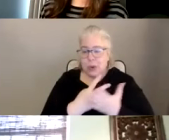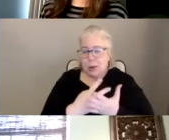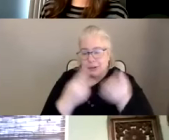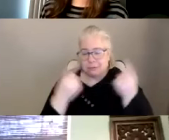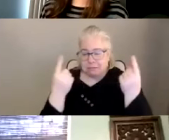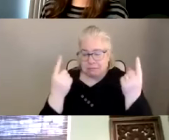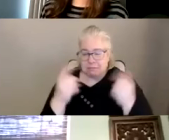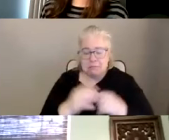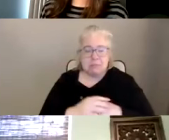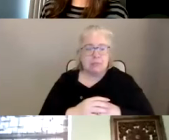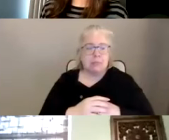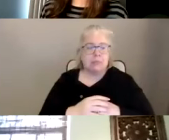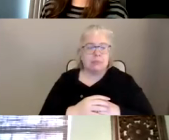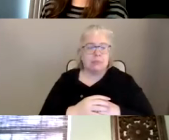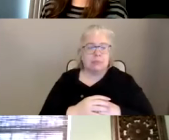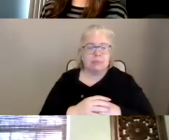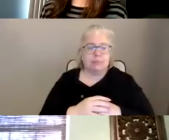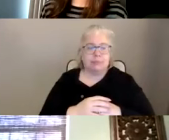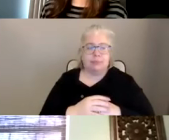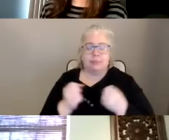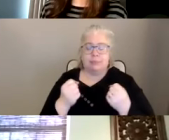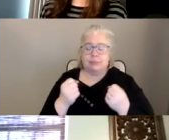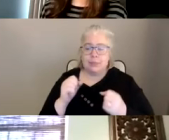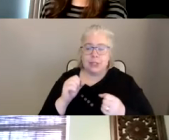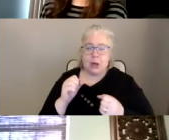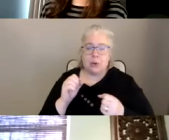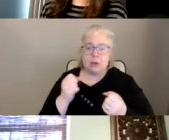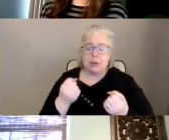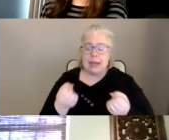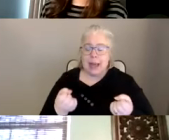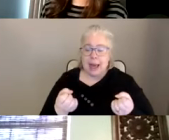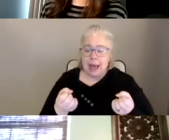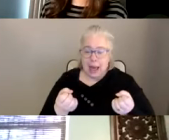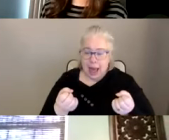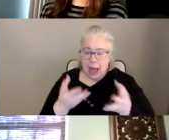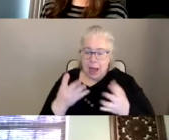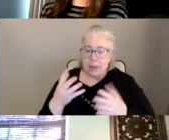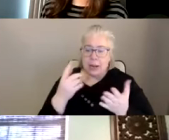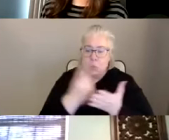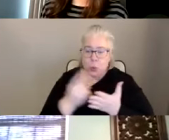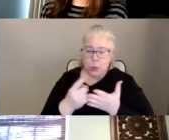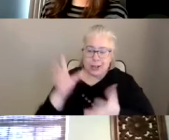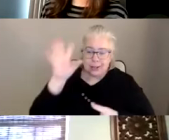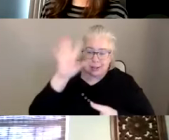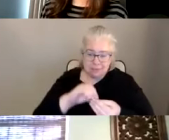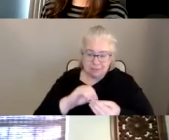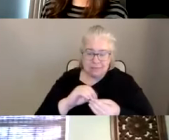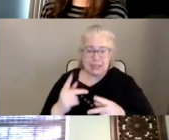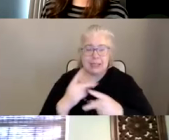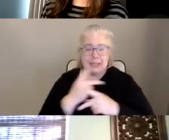So again, how many Saturdays are we hosting. Multiply that by the number of interpreting hours.